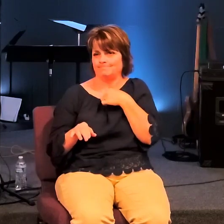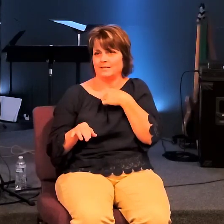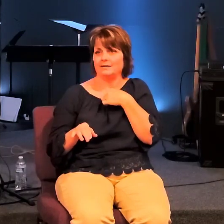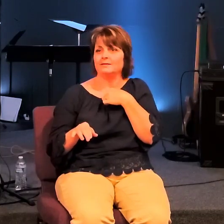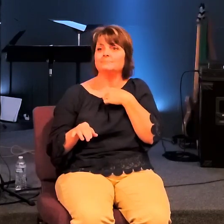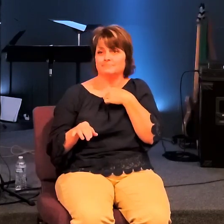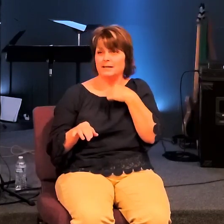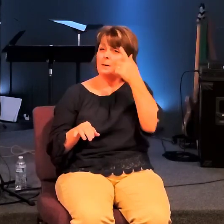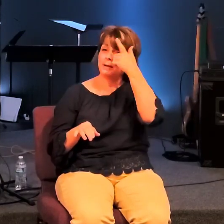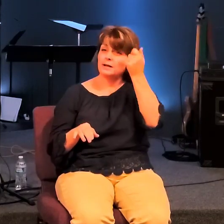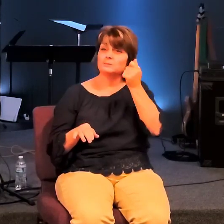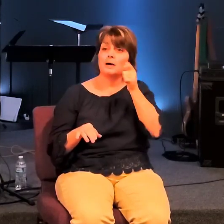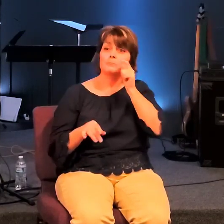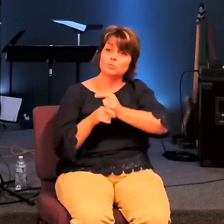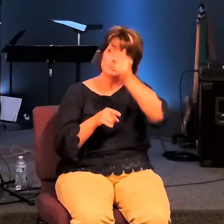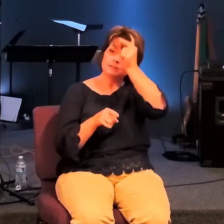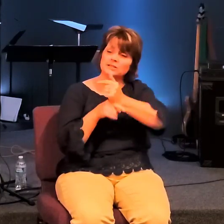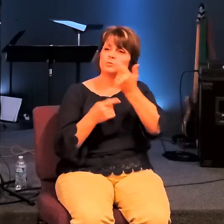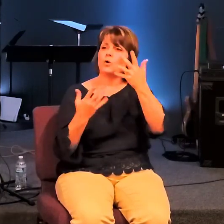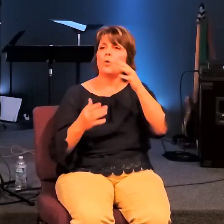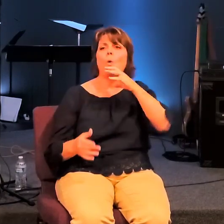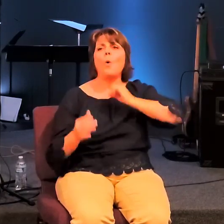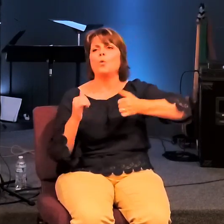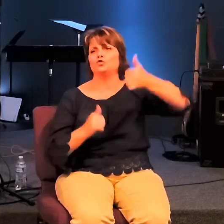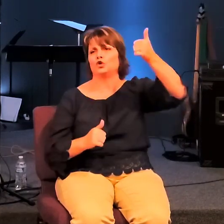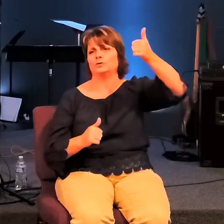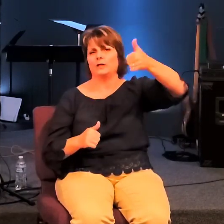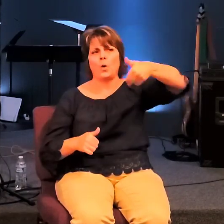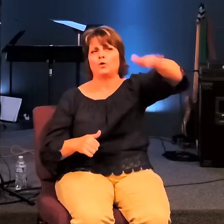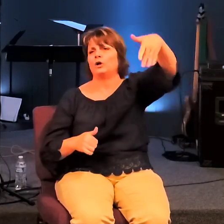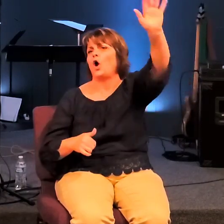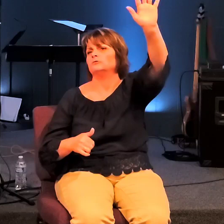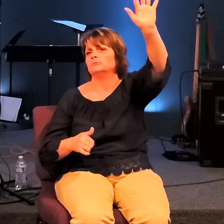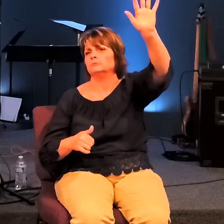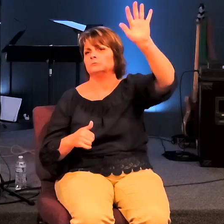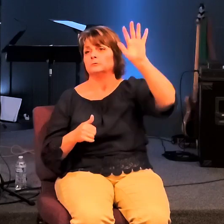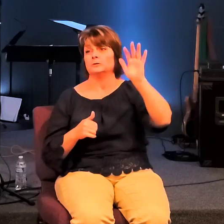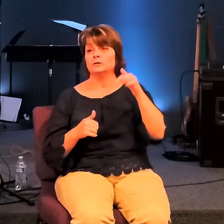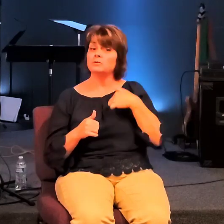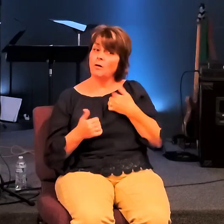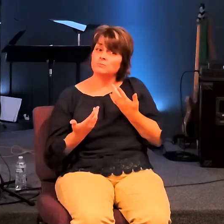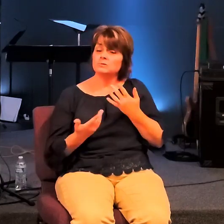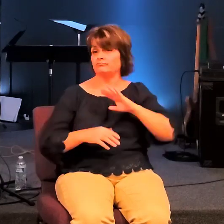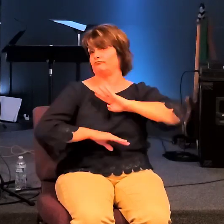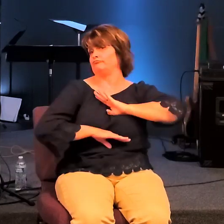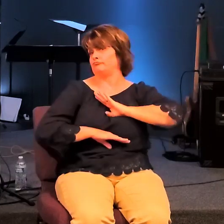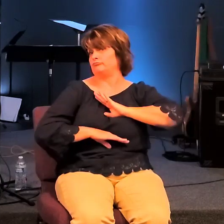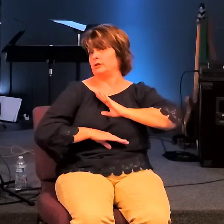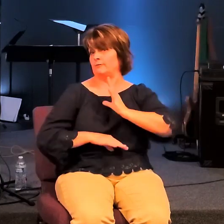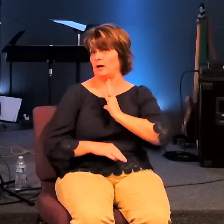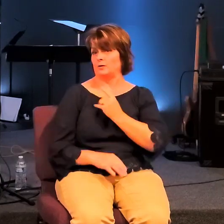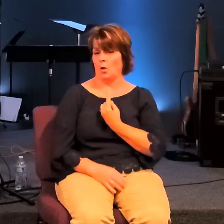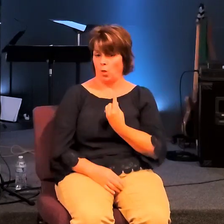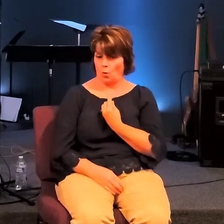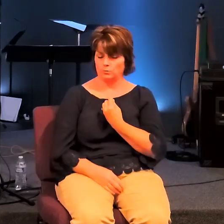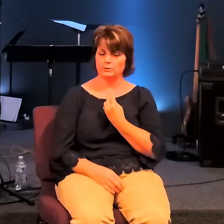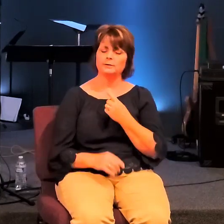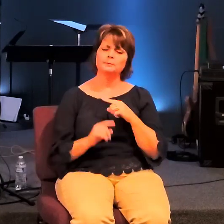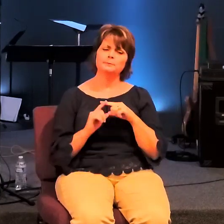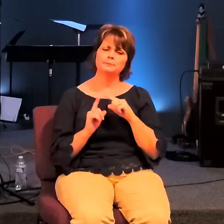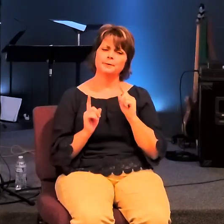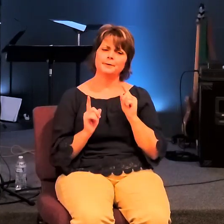aware of who I was and so I was I was good with about being alone but as I got older